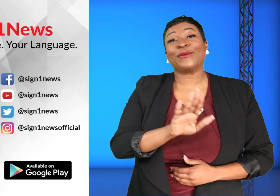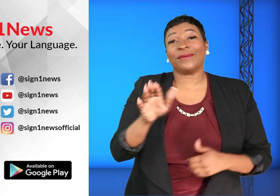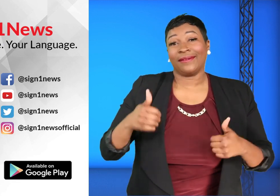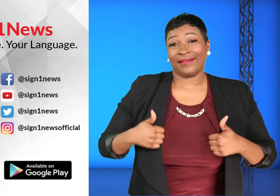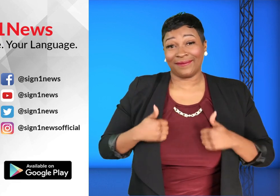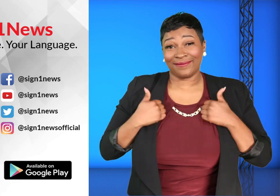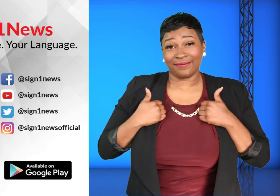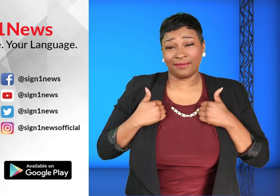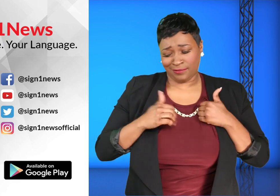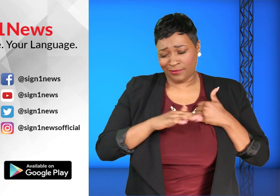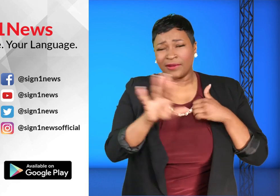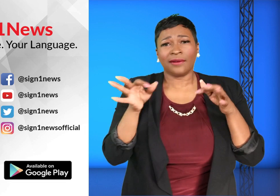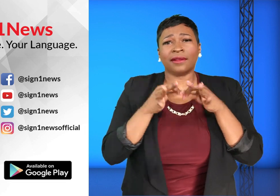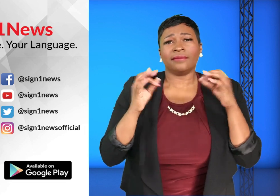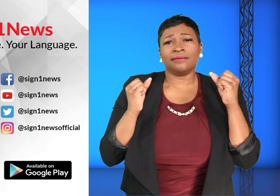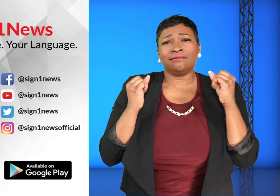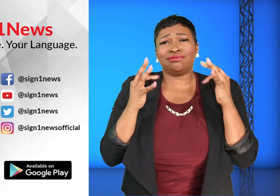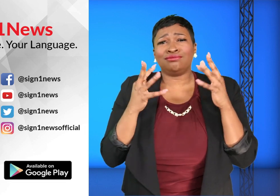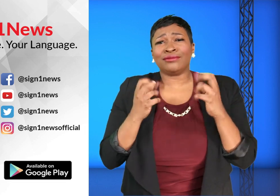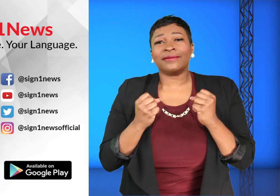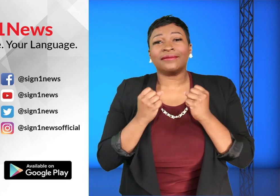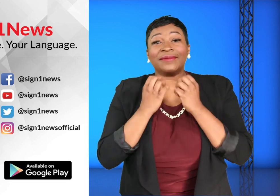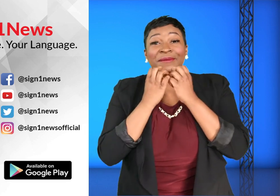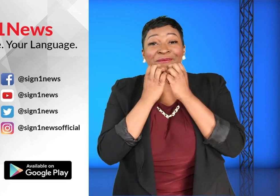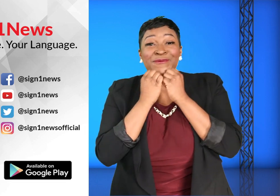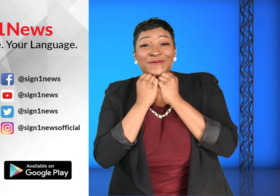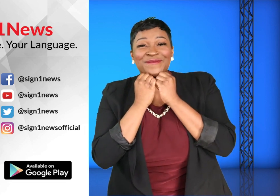Your language.